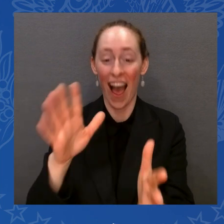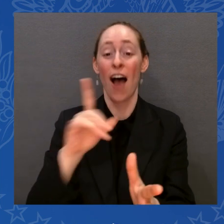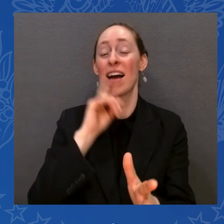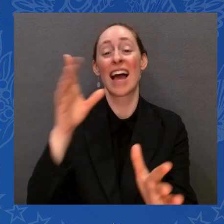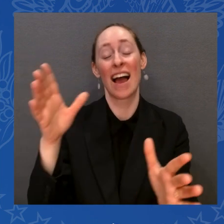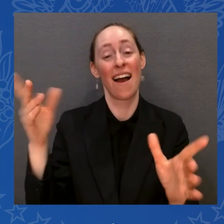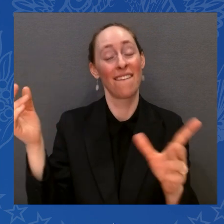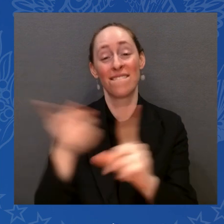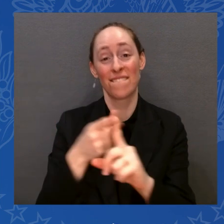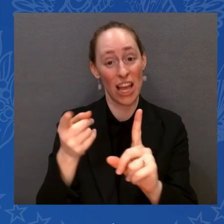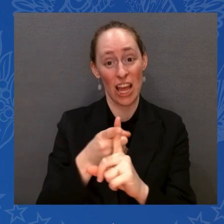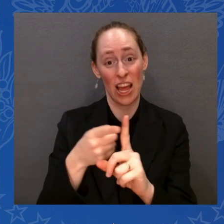here in Madison, Wisconsin.